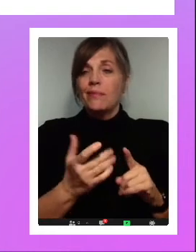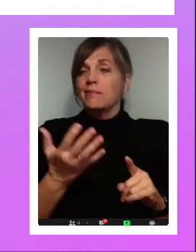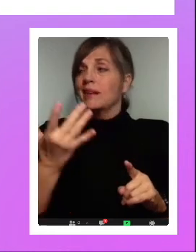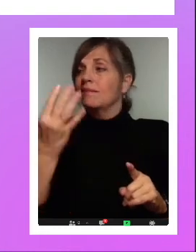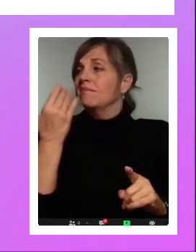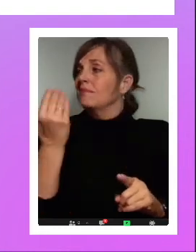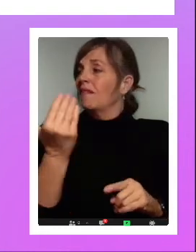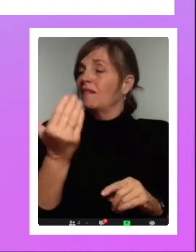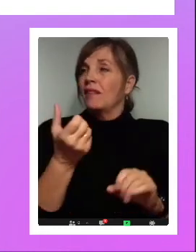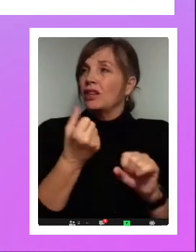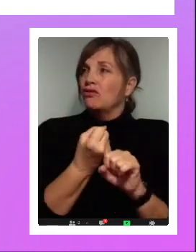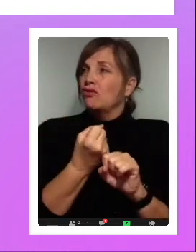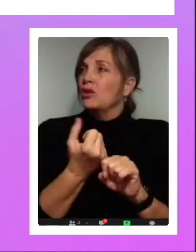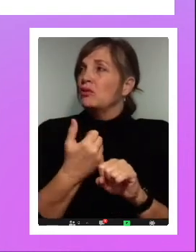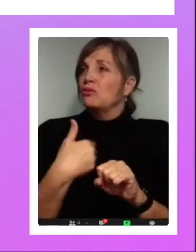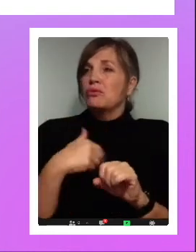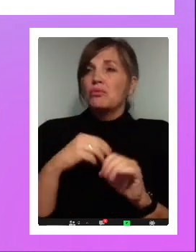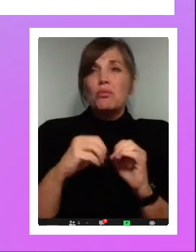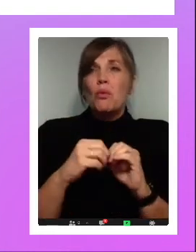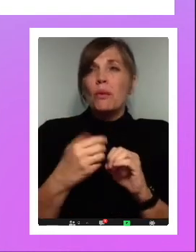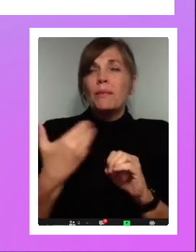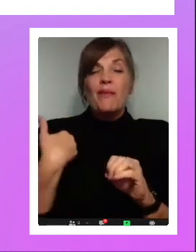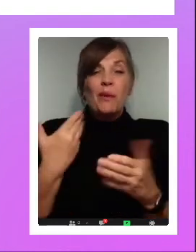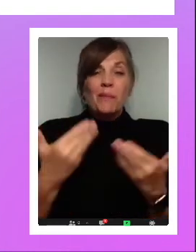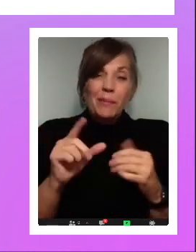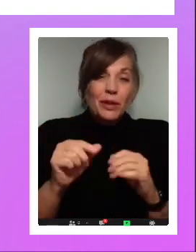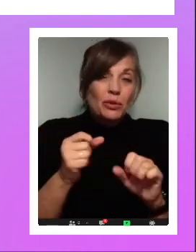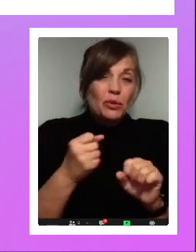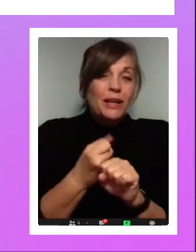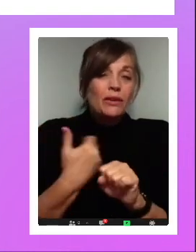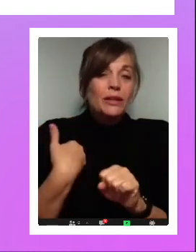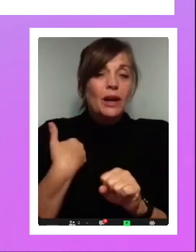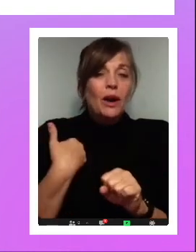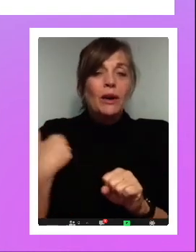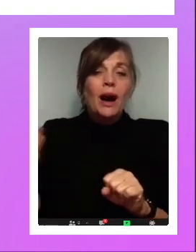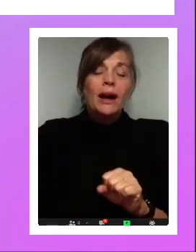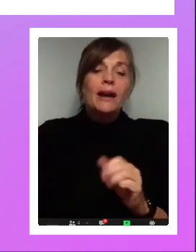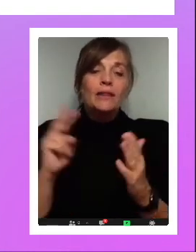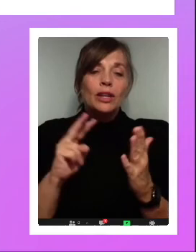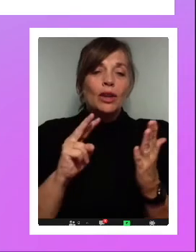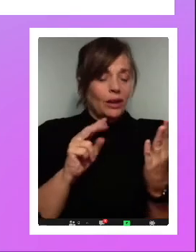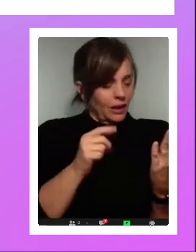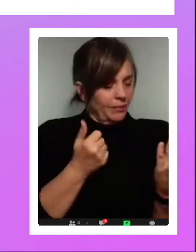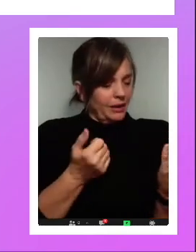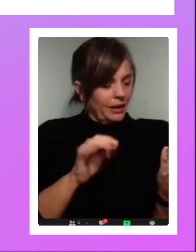maybe even more maybe 20. I'd have to go back and look at my 1997 PowerPoint slides